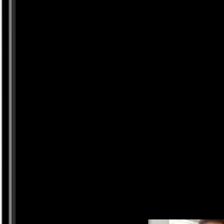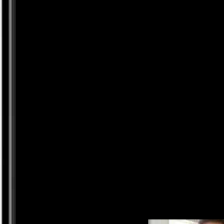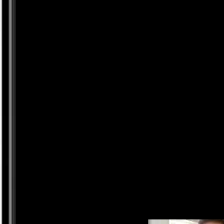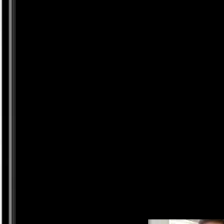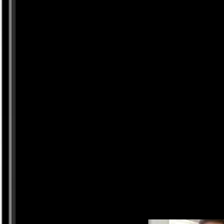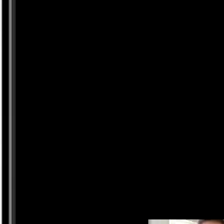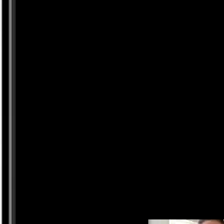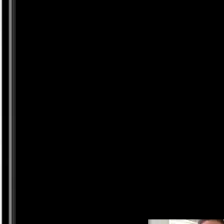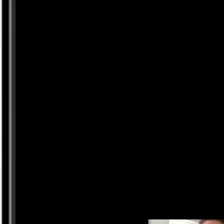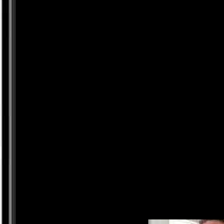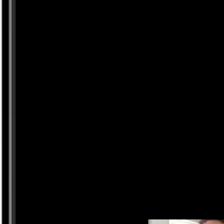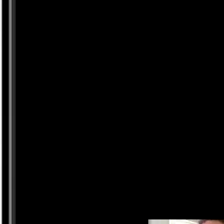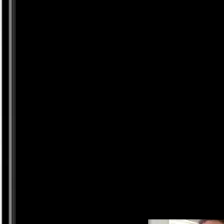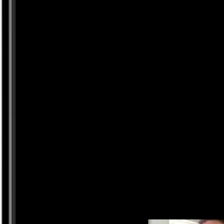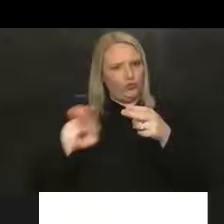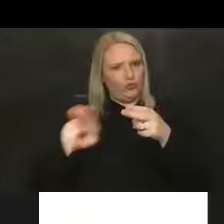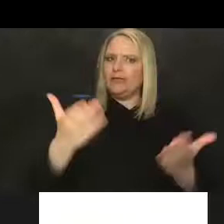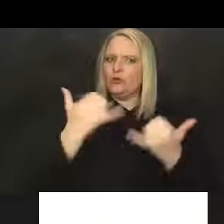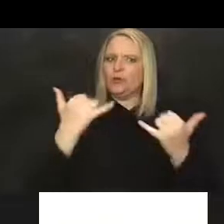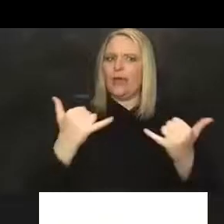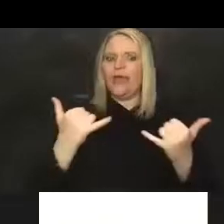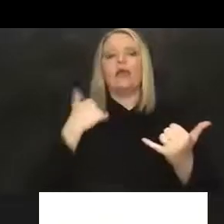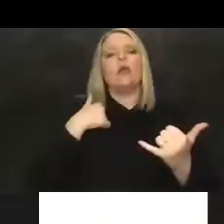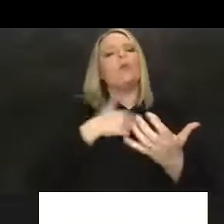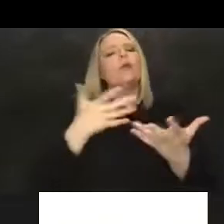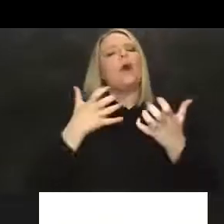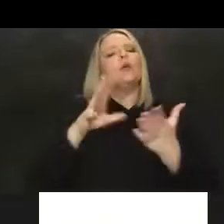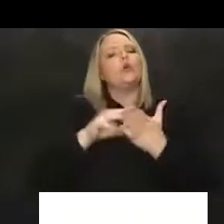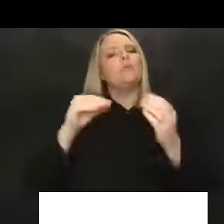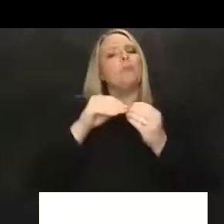today. So, can we learn a little bit more about each of your story